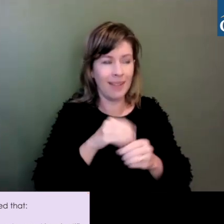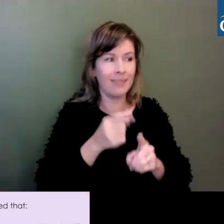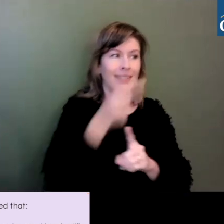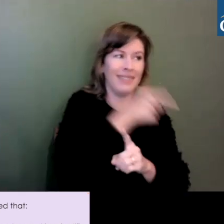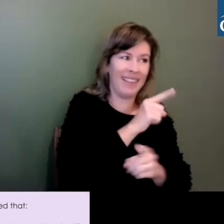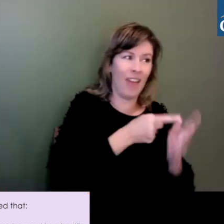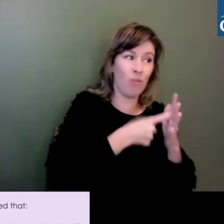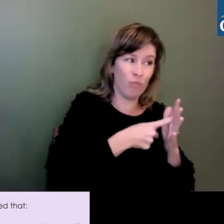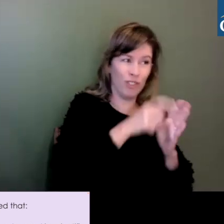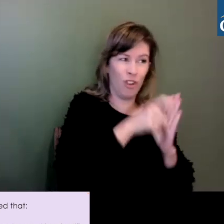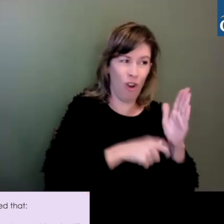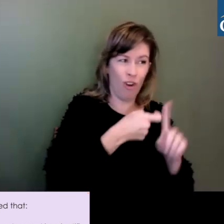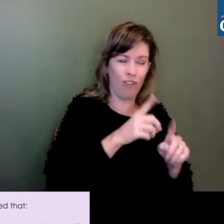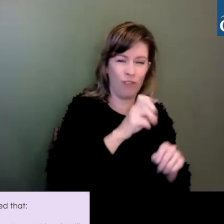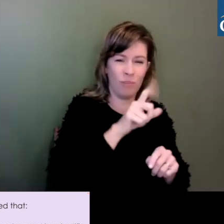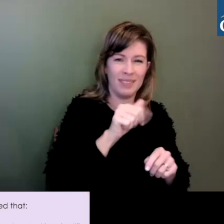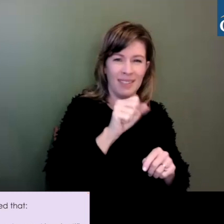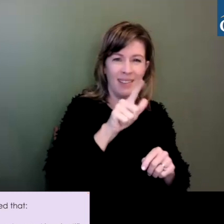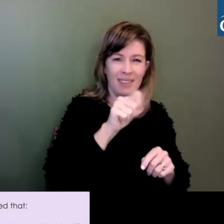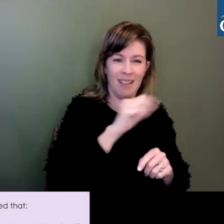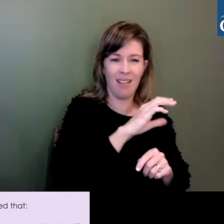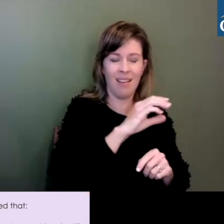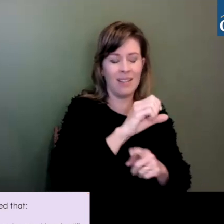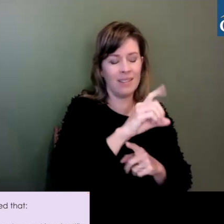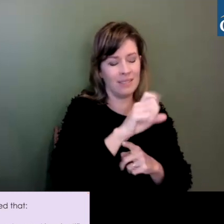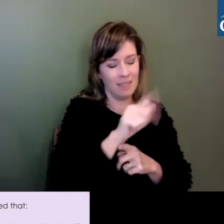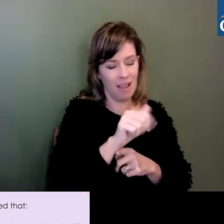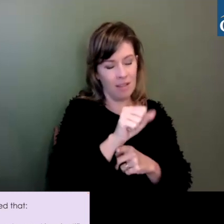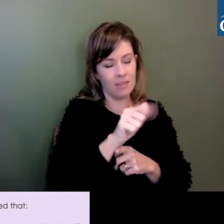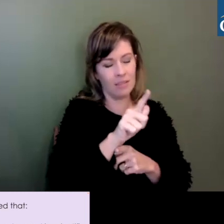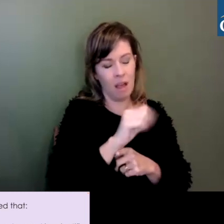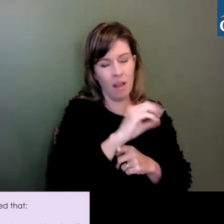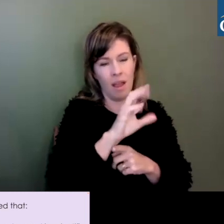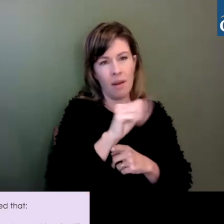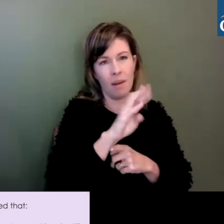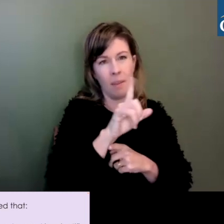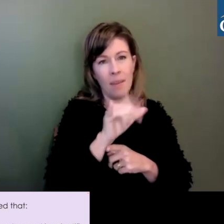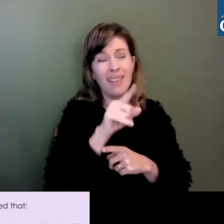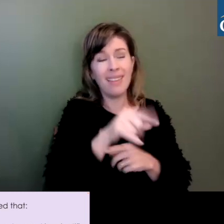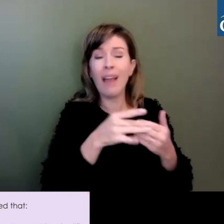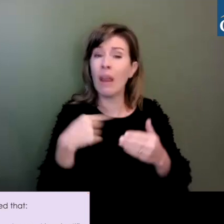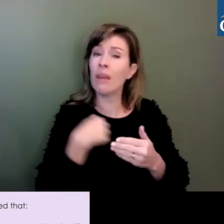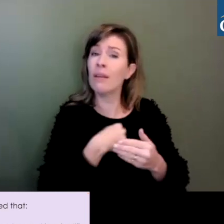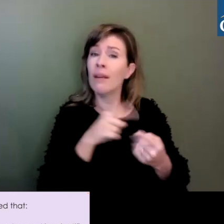in the original article from Della Sala can lead us to a colorblind scientific racism. And what we mean by that, this